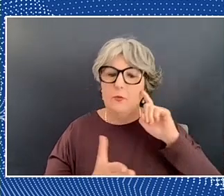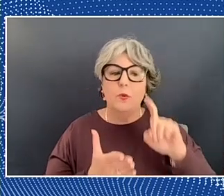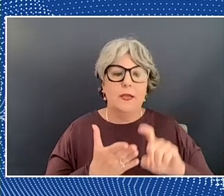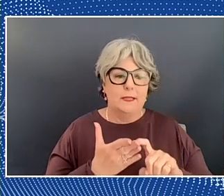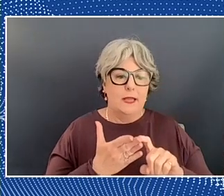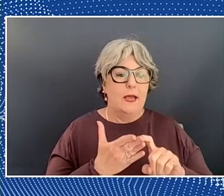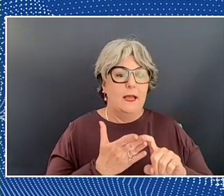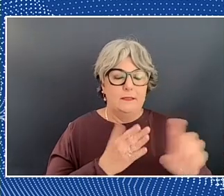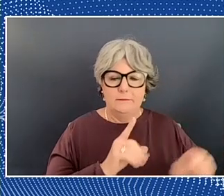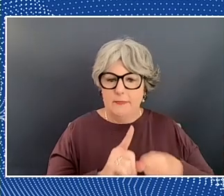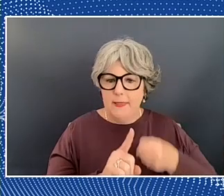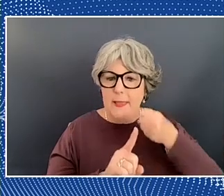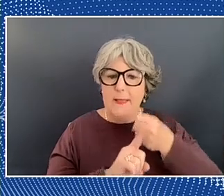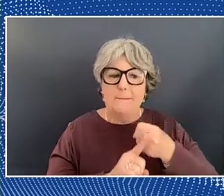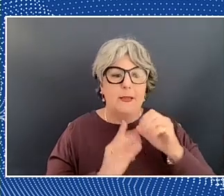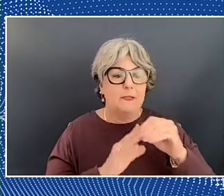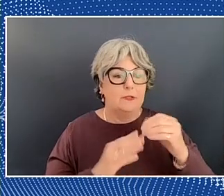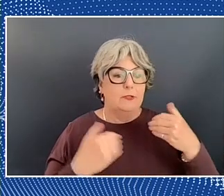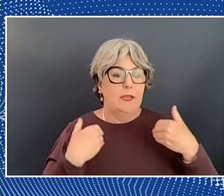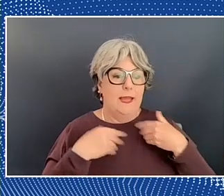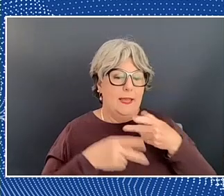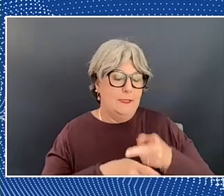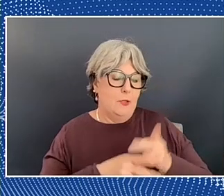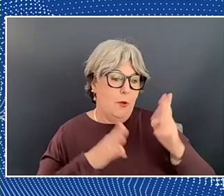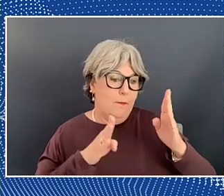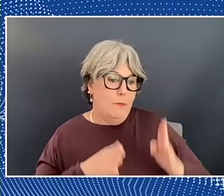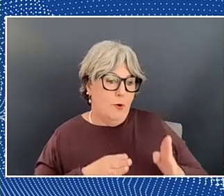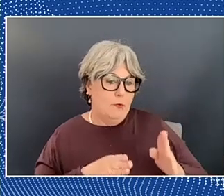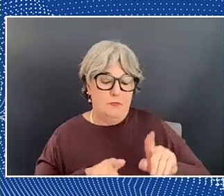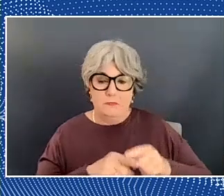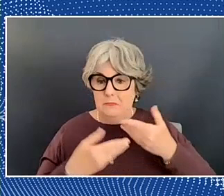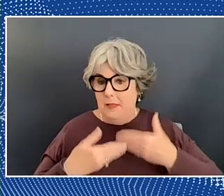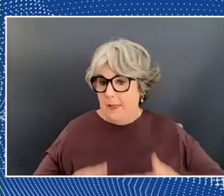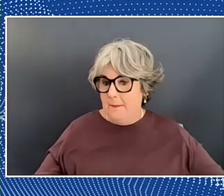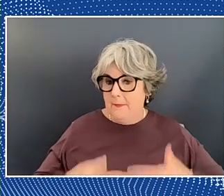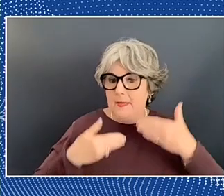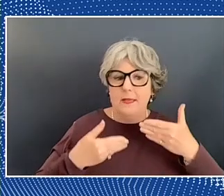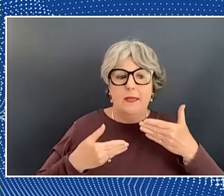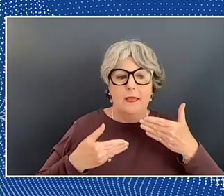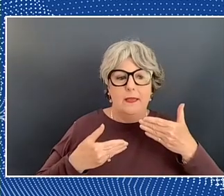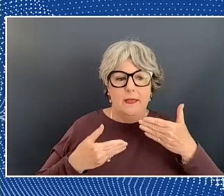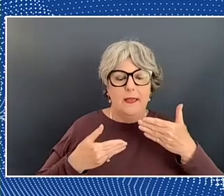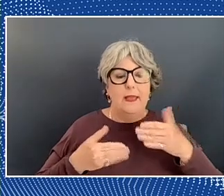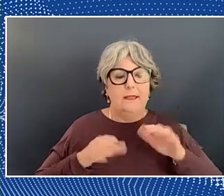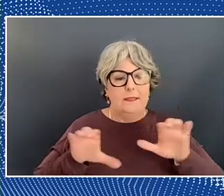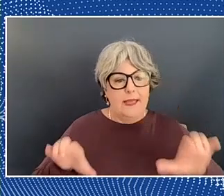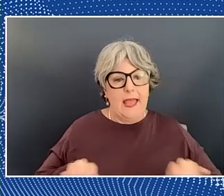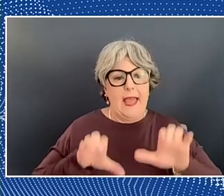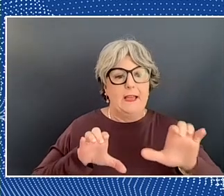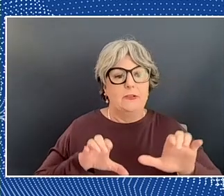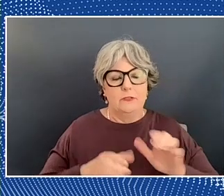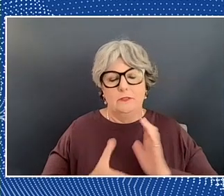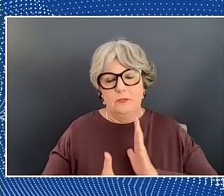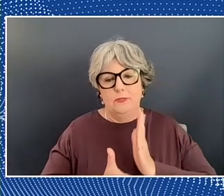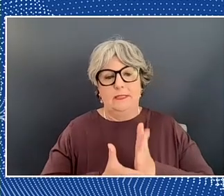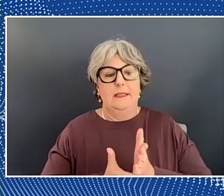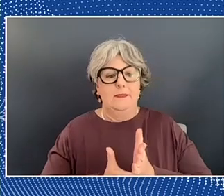impact student debt has on borrowers like me and take decisive action to alleviate this burden.